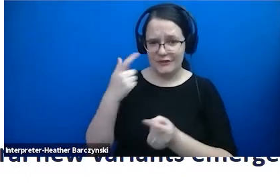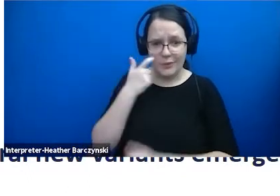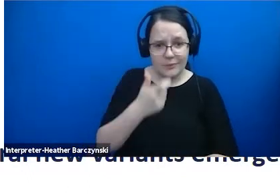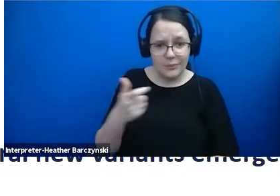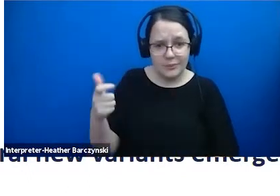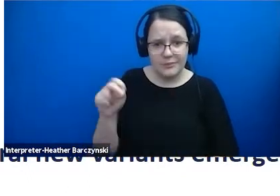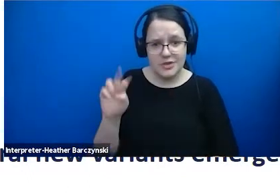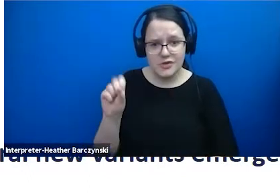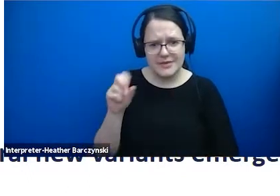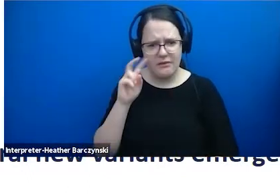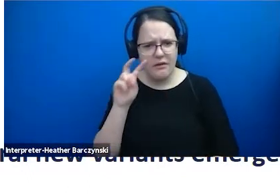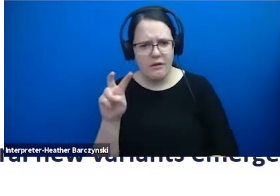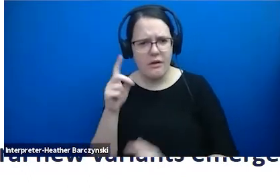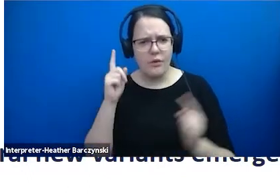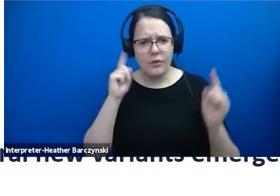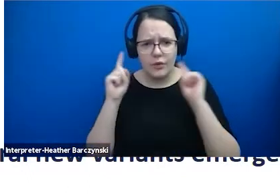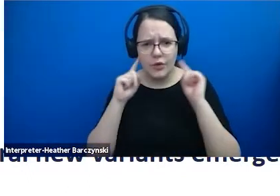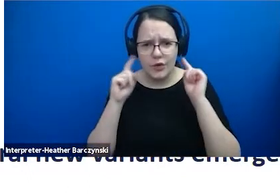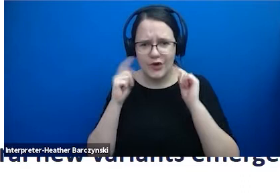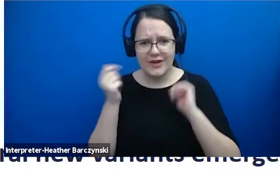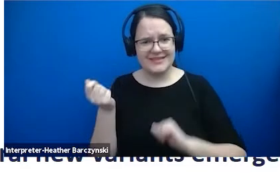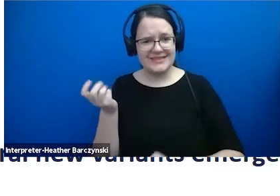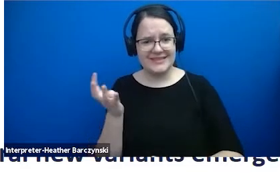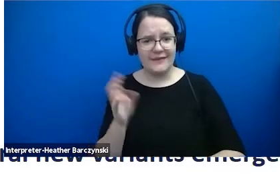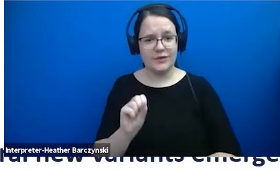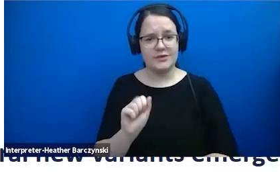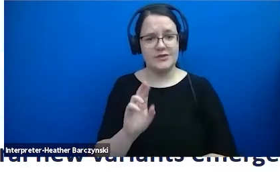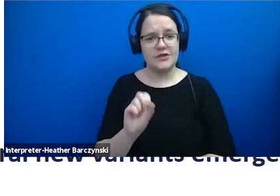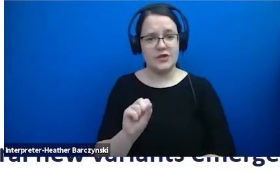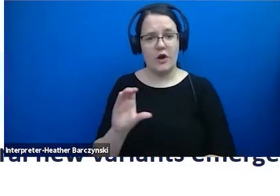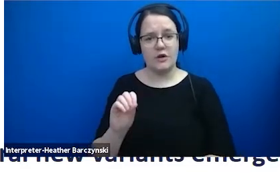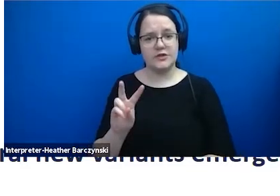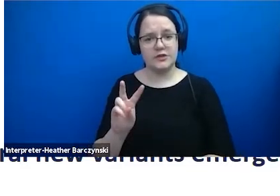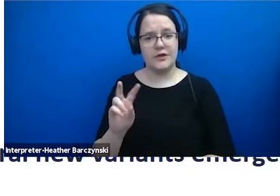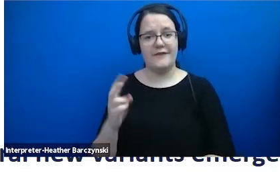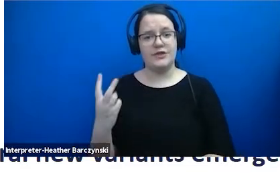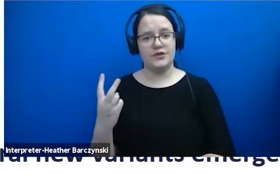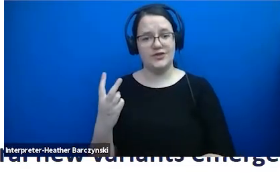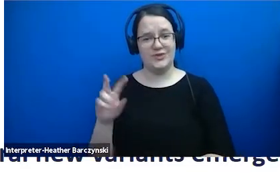there are a number of sars kobe 2 variants that have emerged in different parts of the world